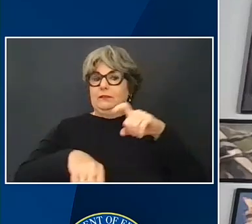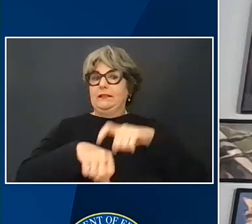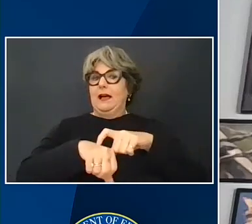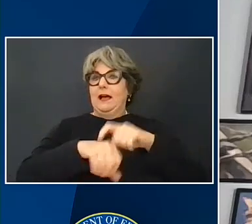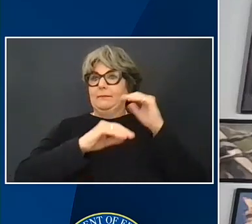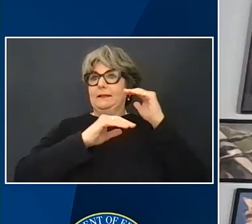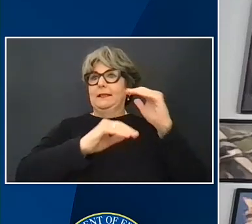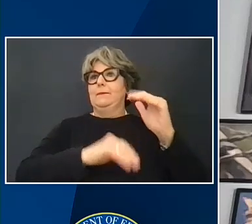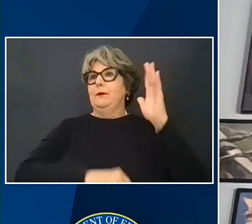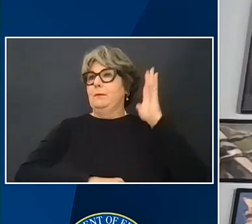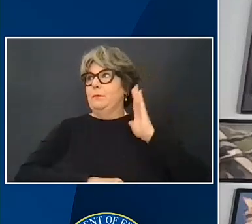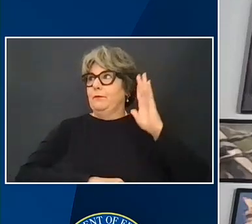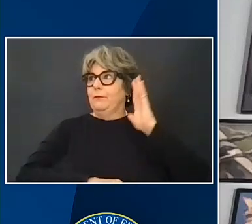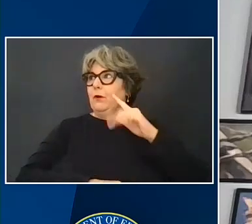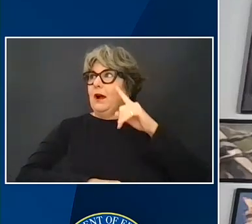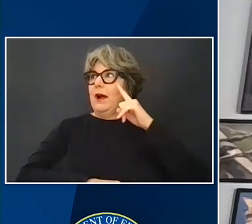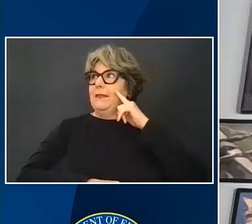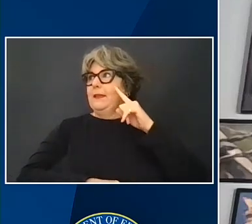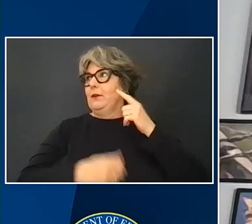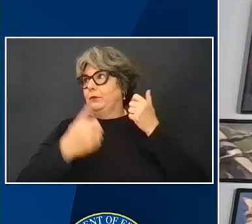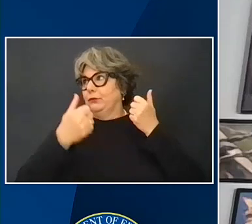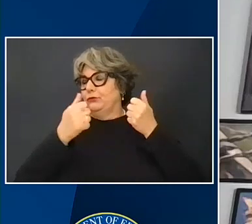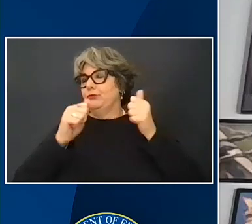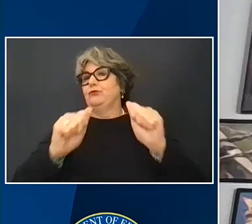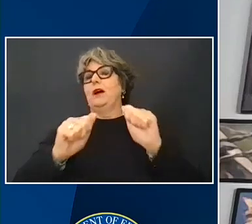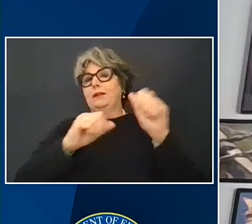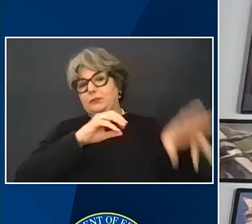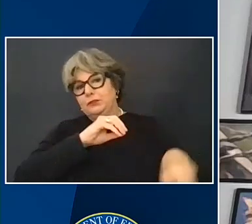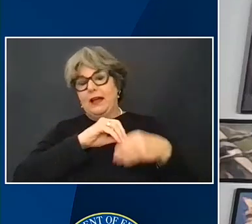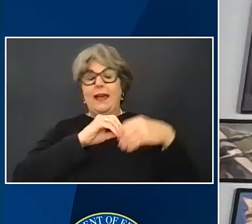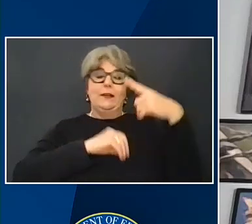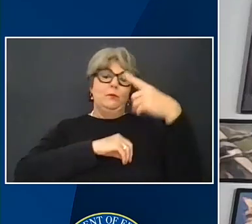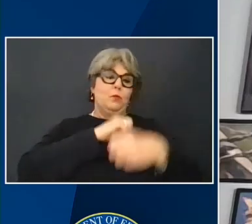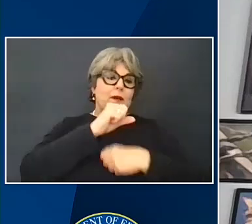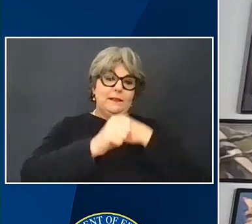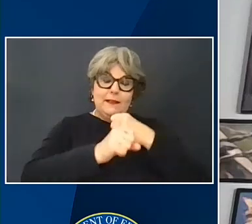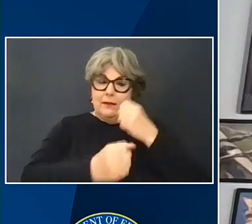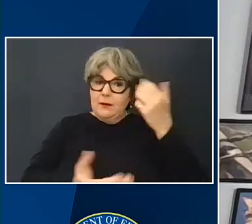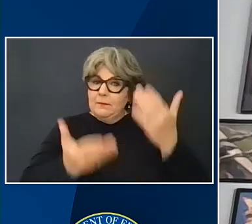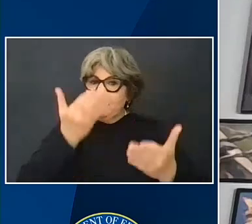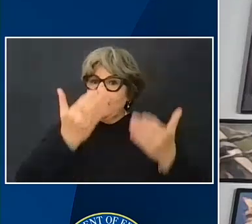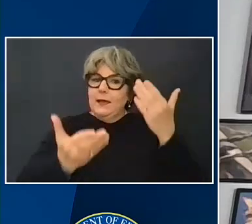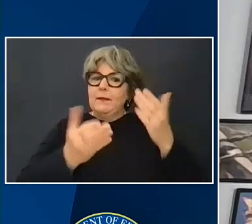I think we just took a stab at one year. I think we may have gotten some committee recommendations on it.